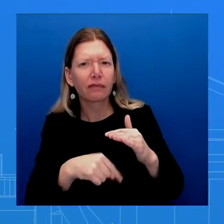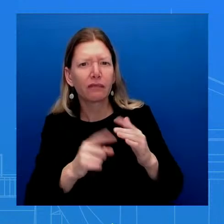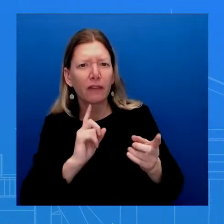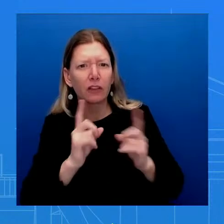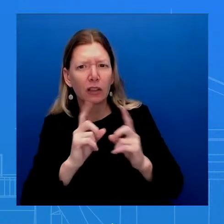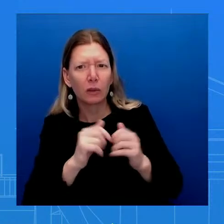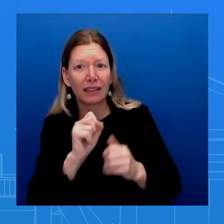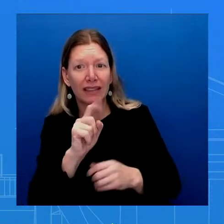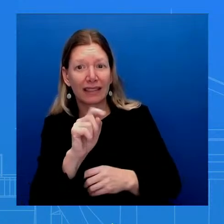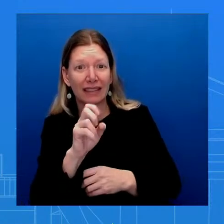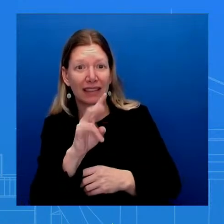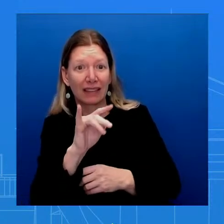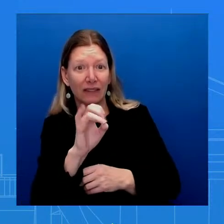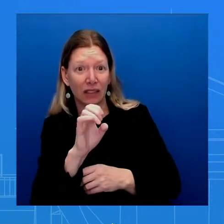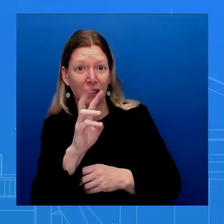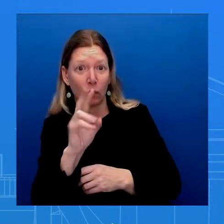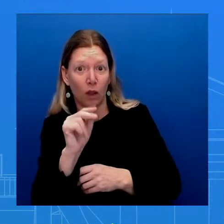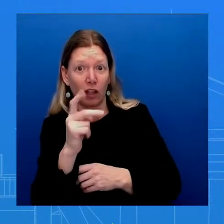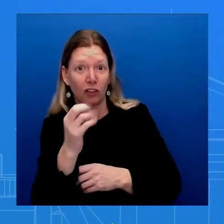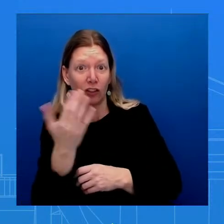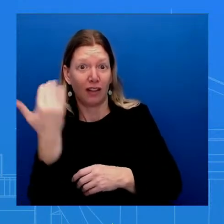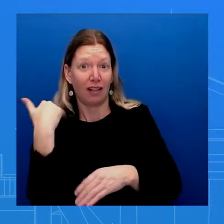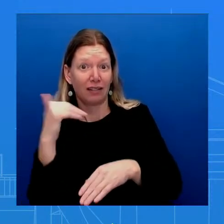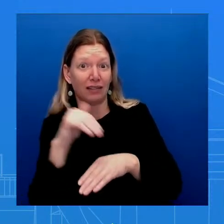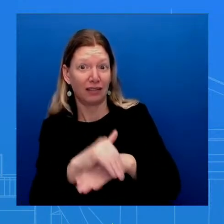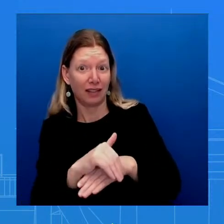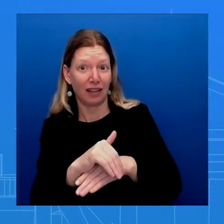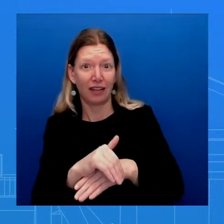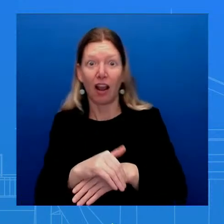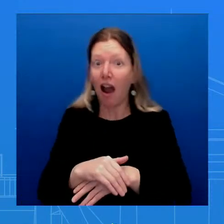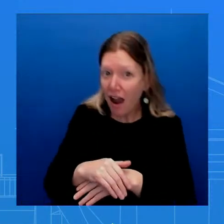Ms. Jean-Pierre: I love Stevie Wonder. The Press: Again, but the serious question.